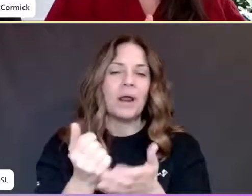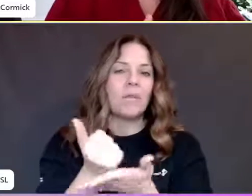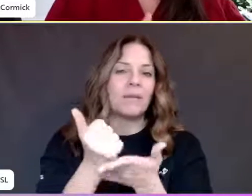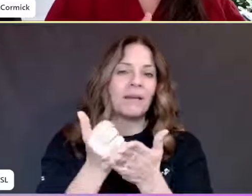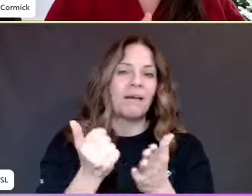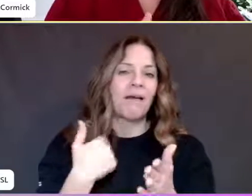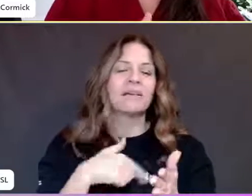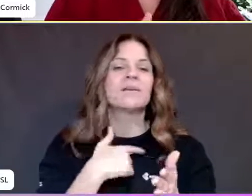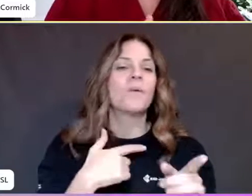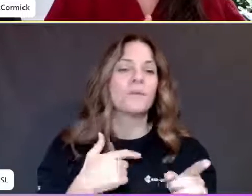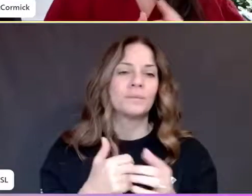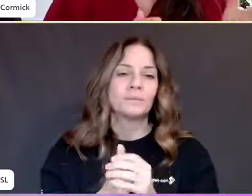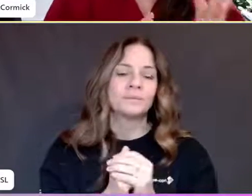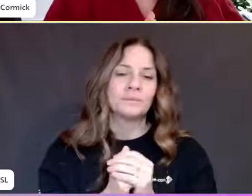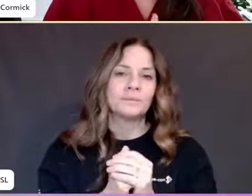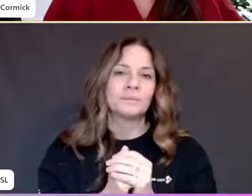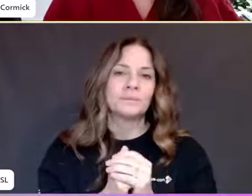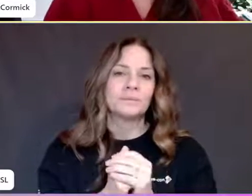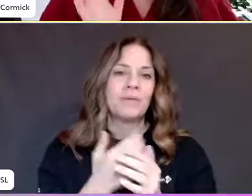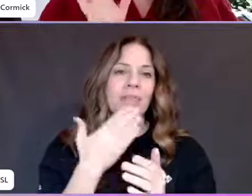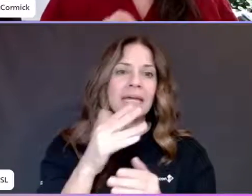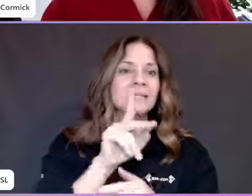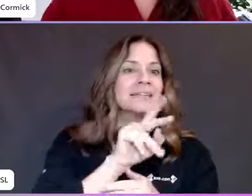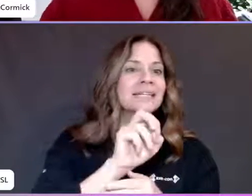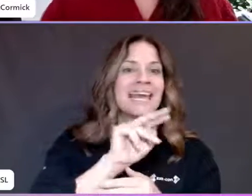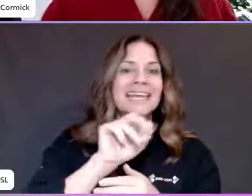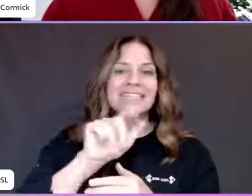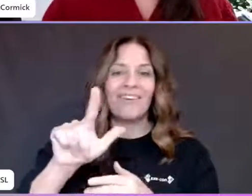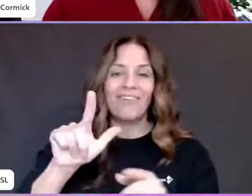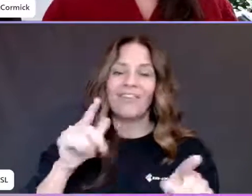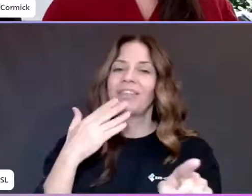great questions. [Heidi Kelly-Gibson]